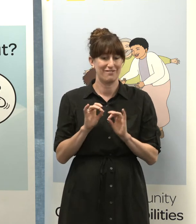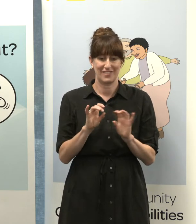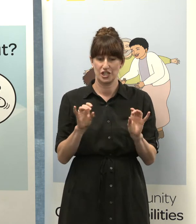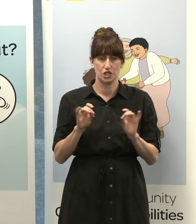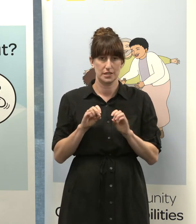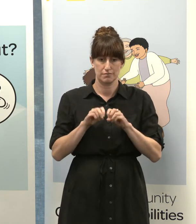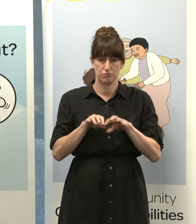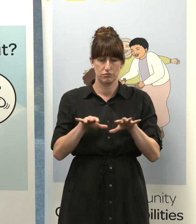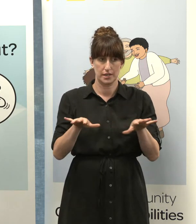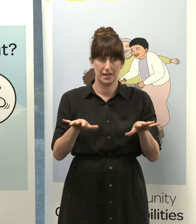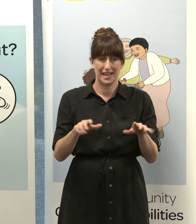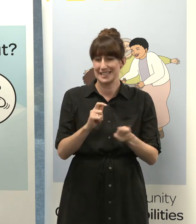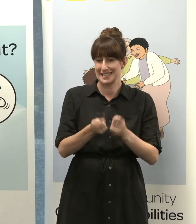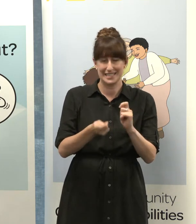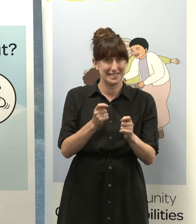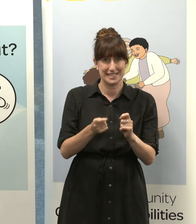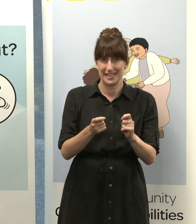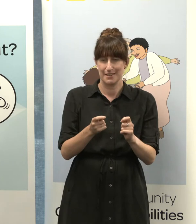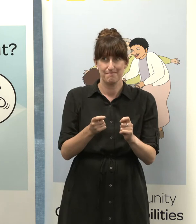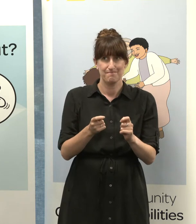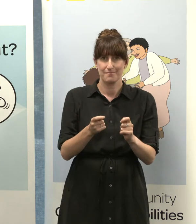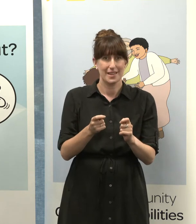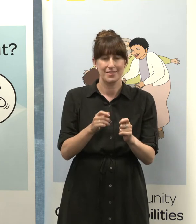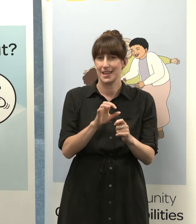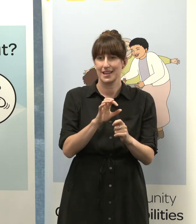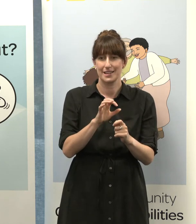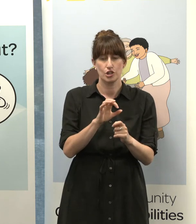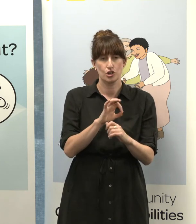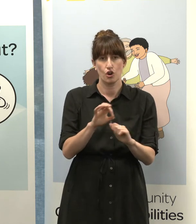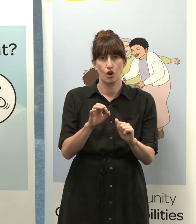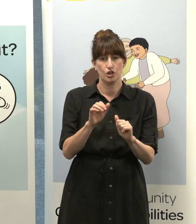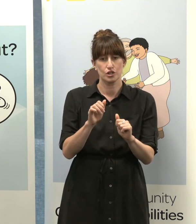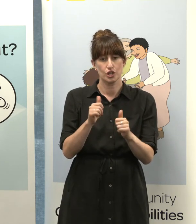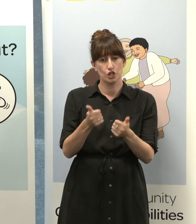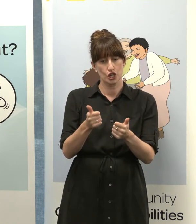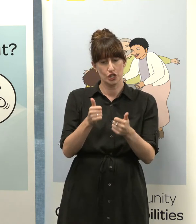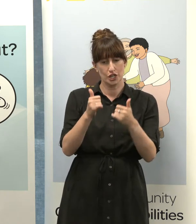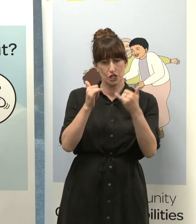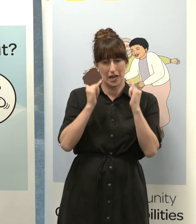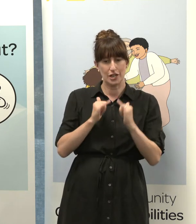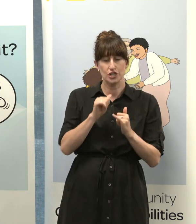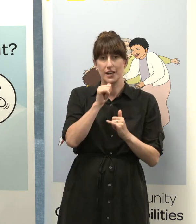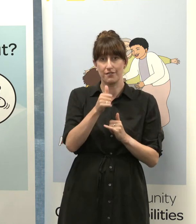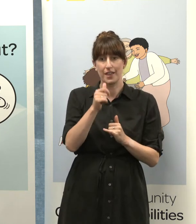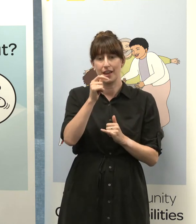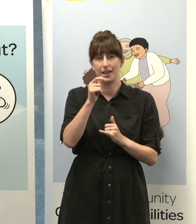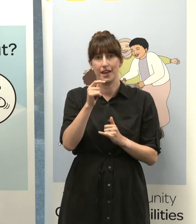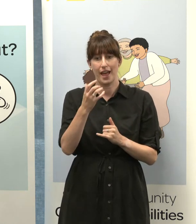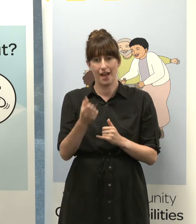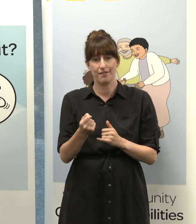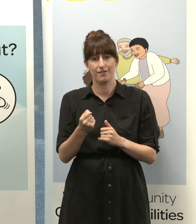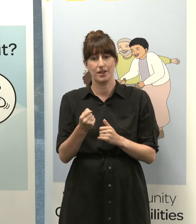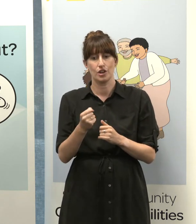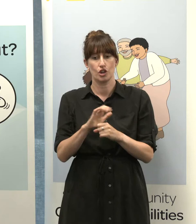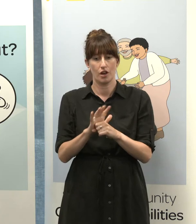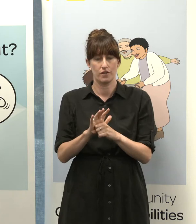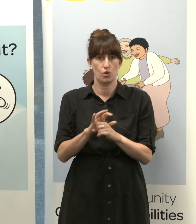will no longer be infectious after seven days.